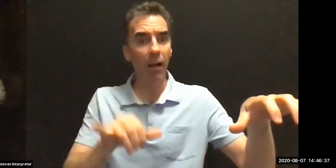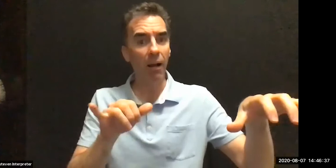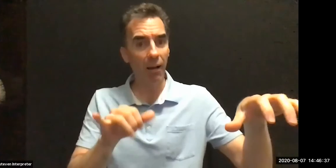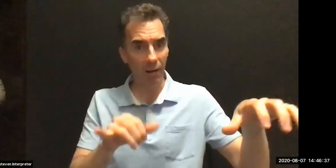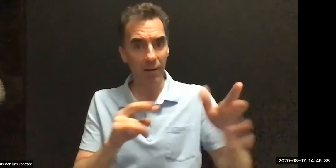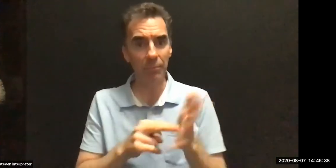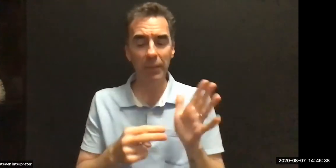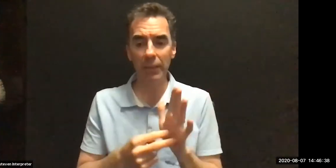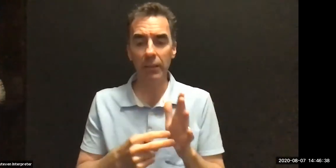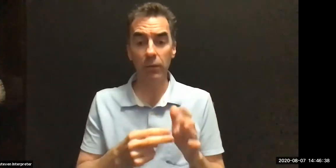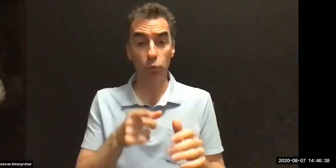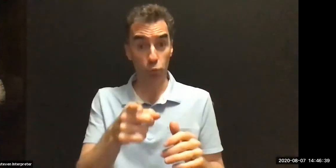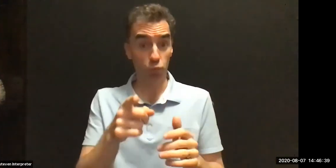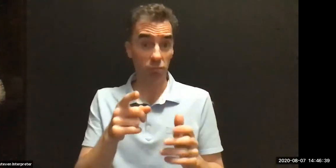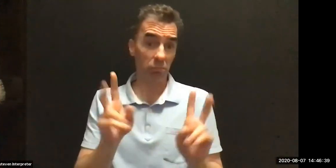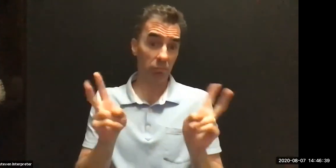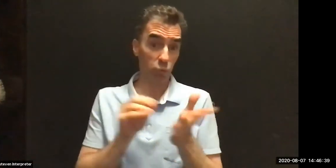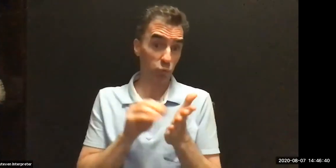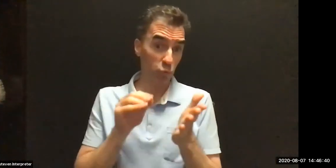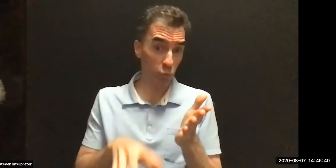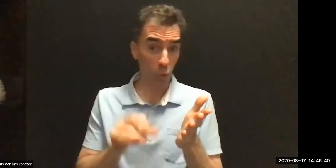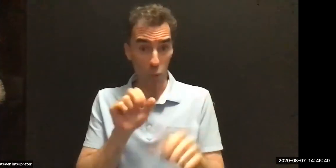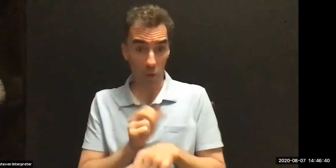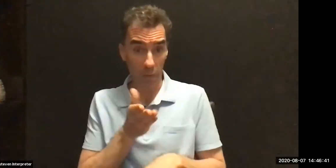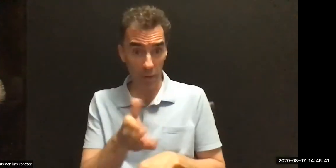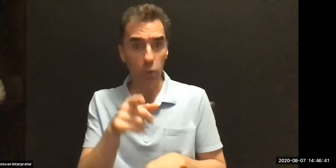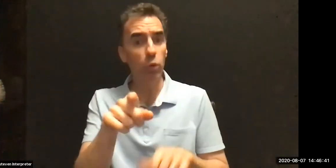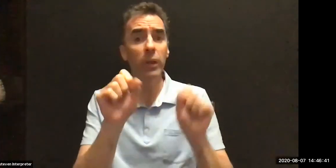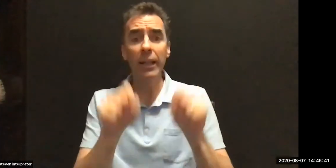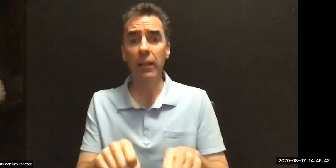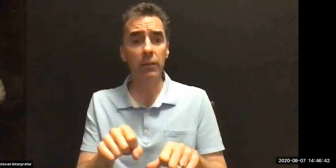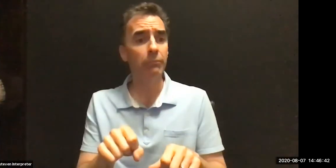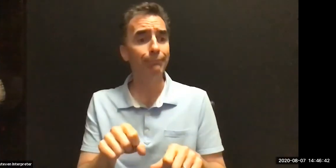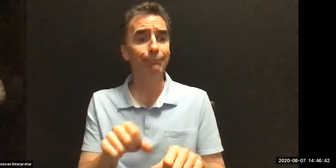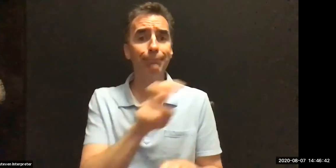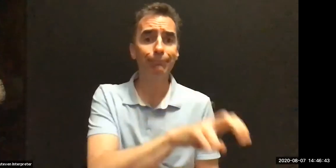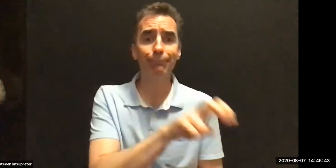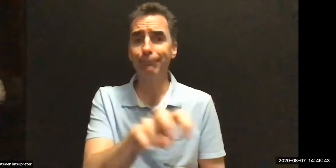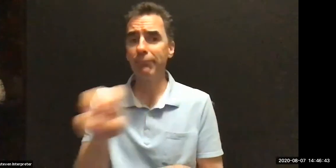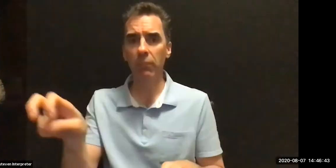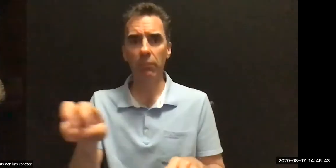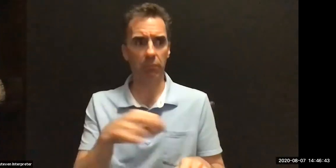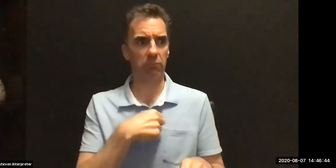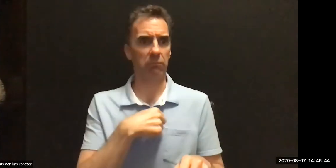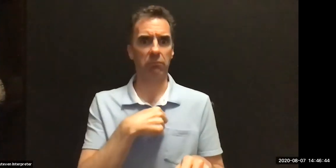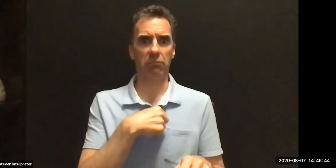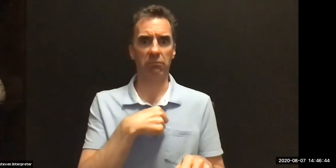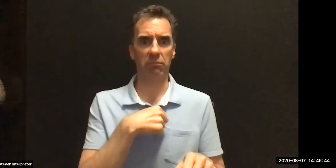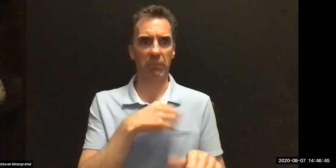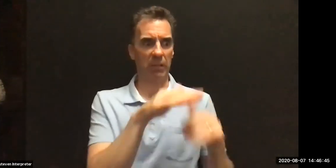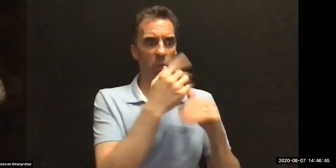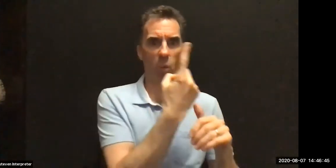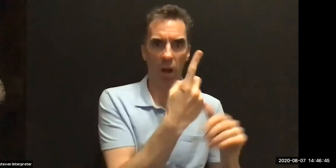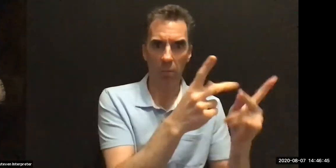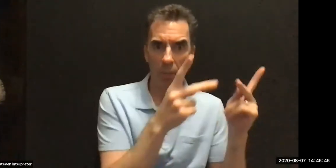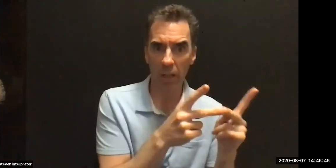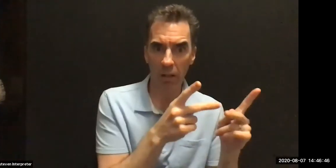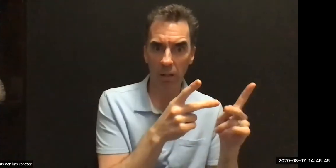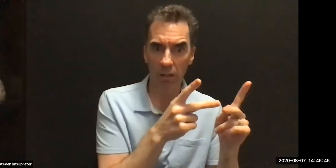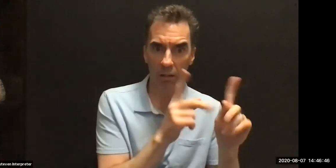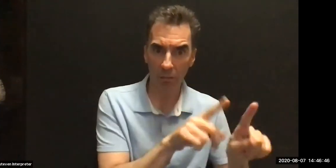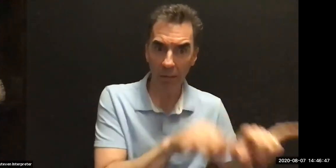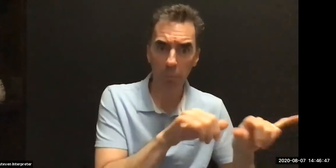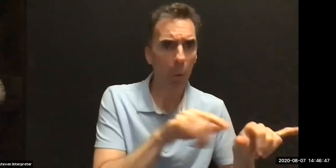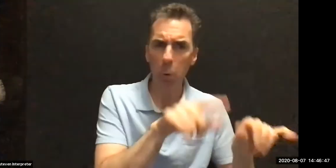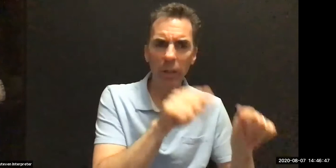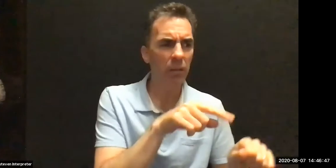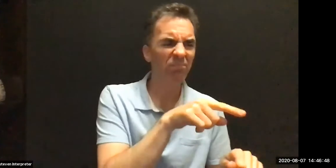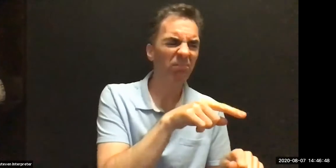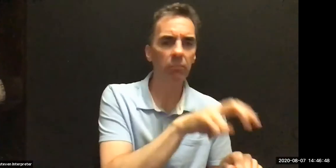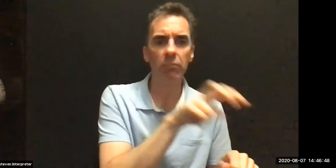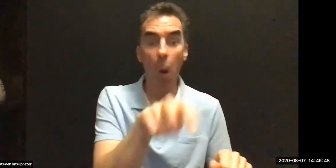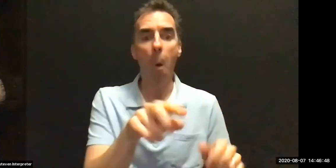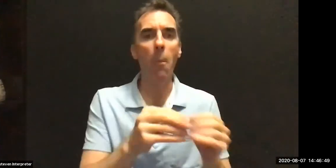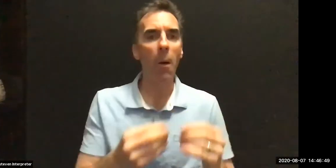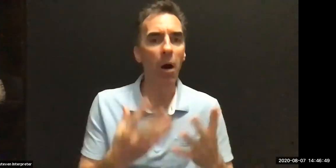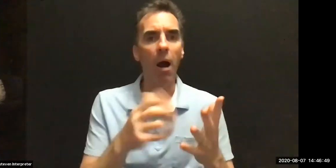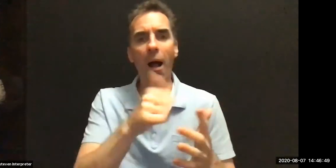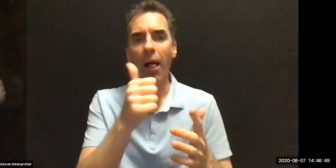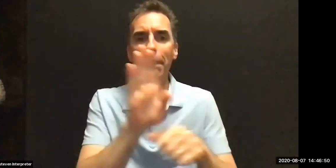Channelle Charest: Classes, or you specific facilities and all of the locations. We don't want people to be restricted. We want them to feel free to go from place to place to be in a spot that's inspiring maybe to connect with other businesses that